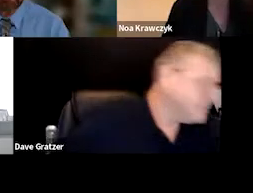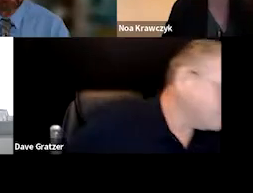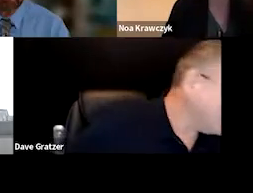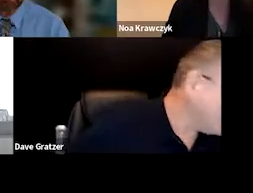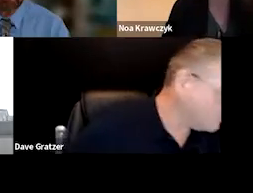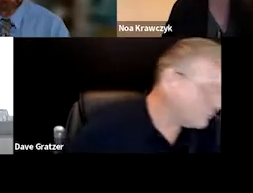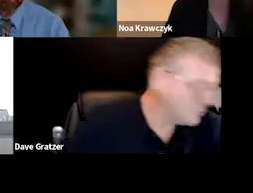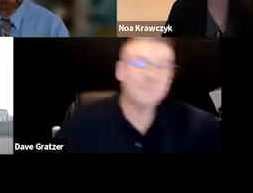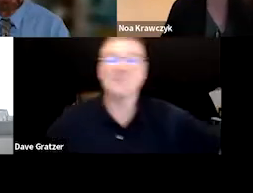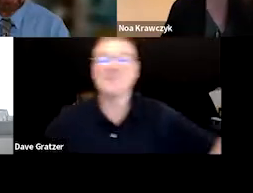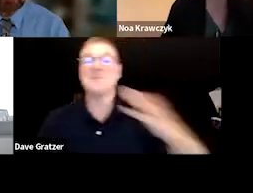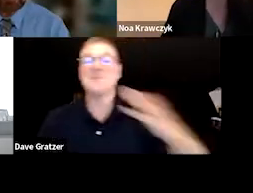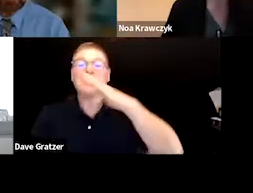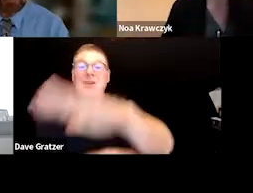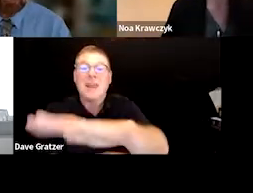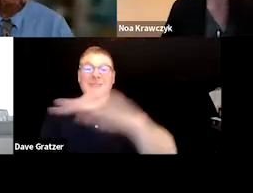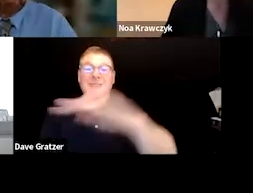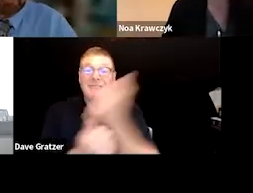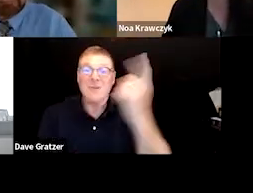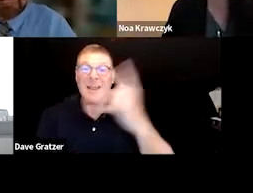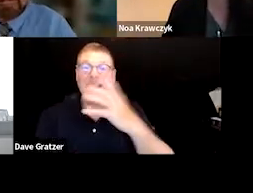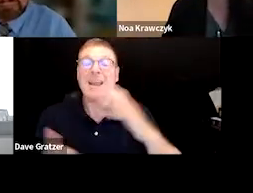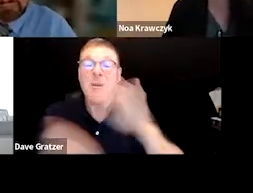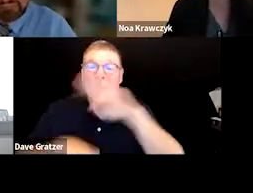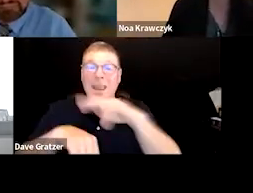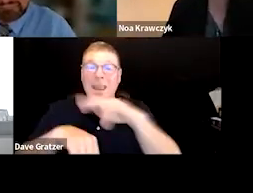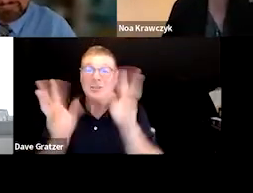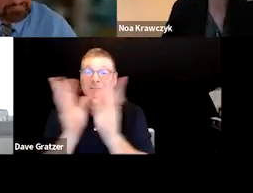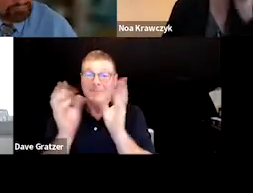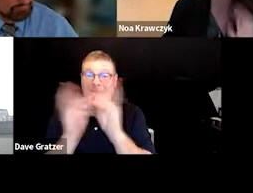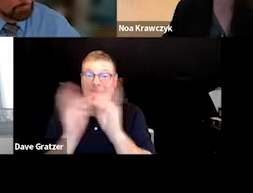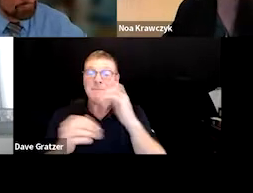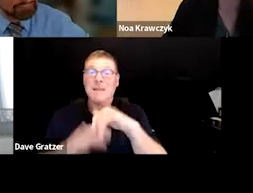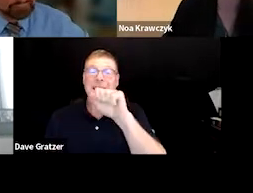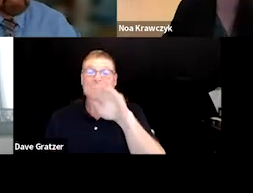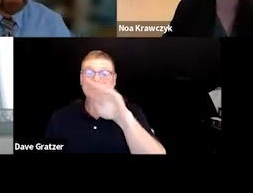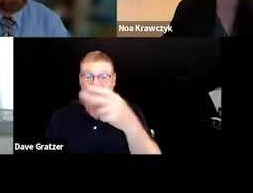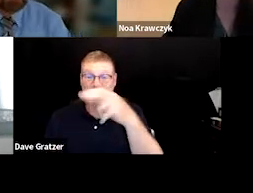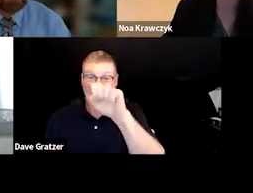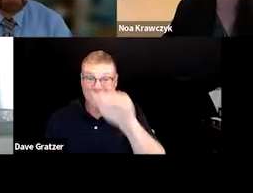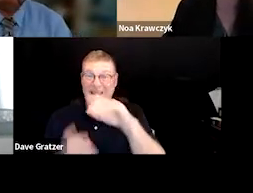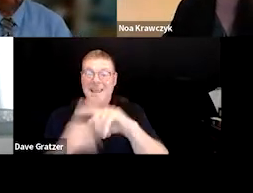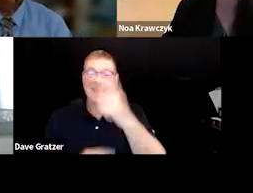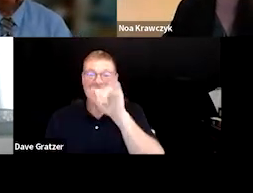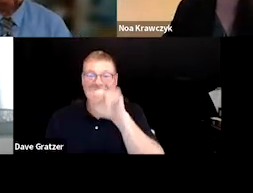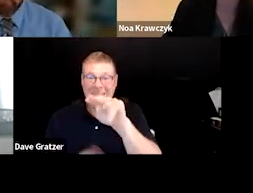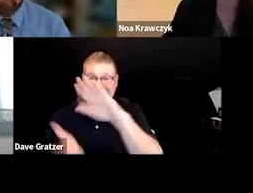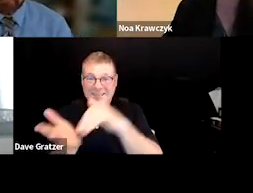And good day, everyone. Welcome to today's national webinar presented by SAMHSA's GAINS Center with the support of SAMHSA,